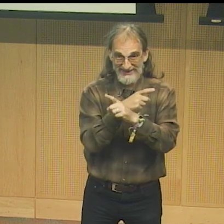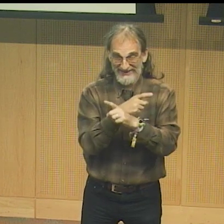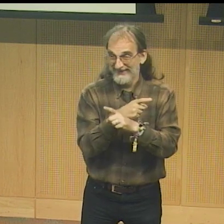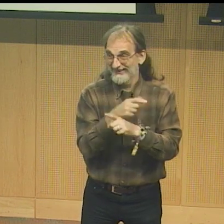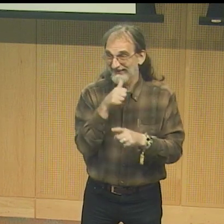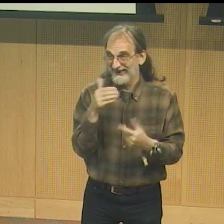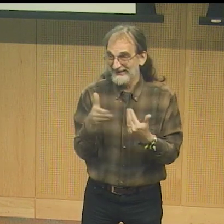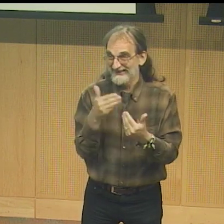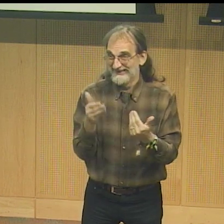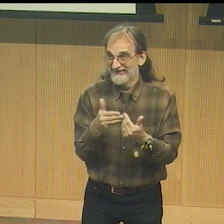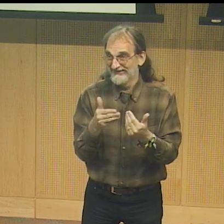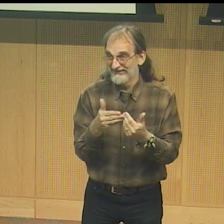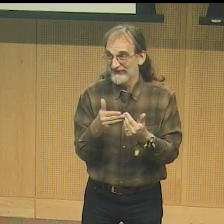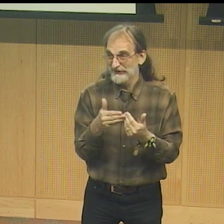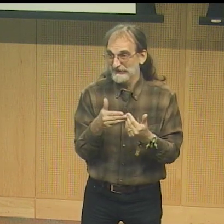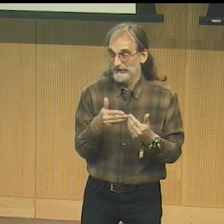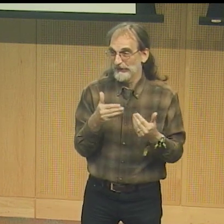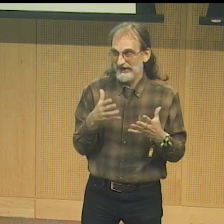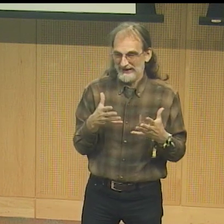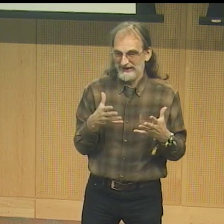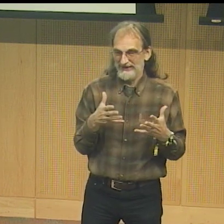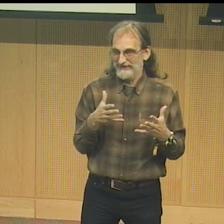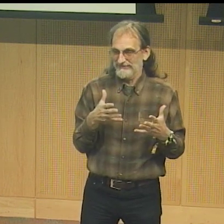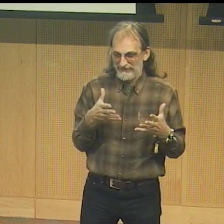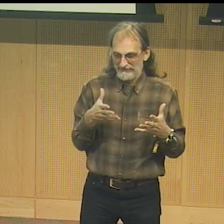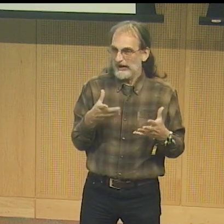It is a bit complicated, I have to admit it's not an easy process.